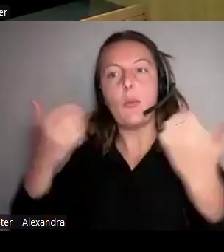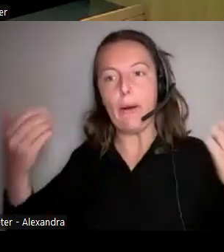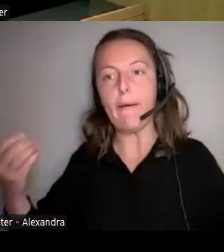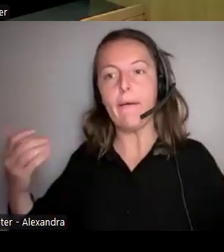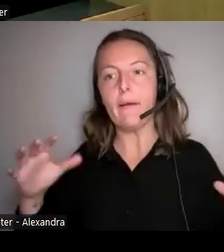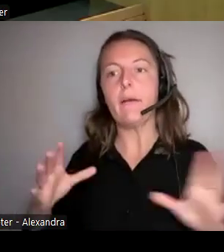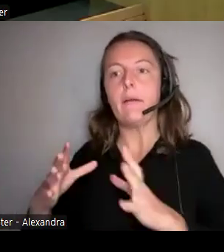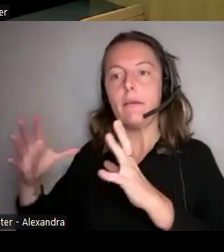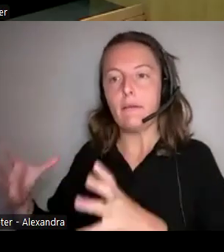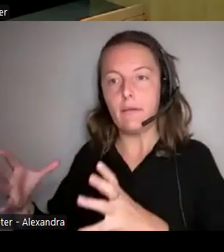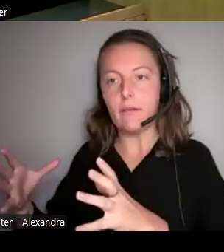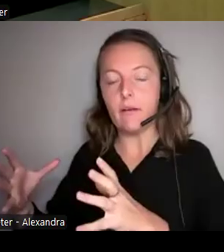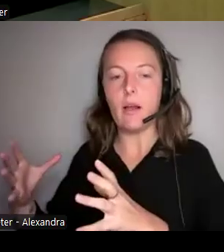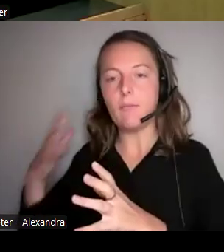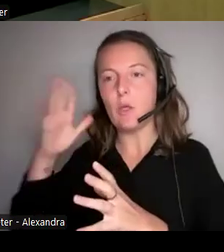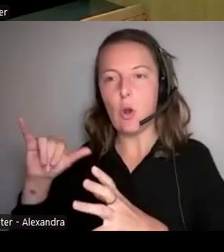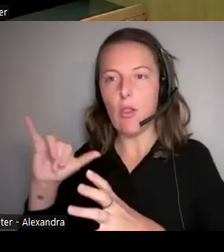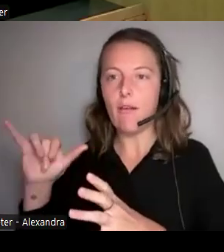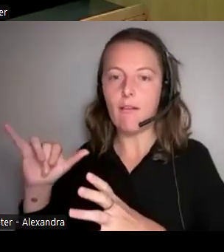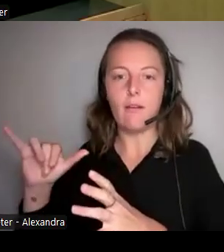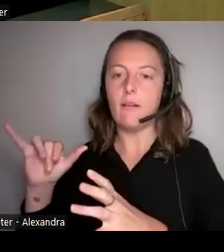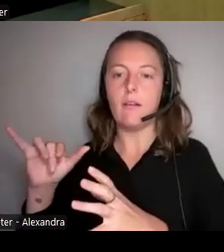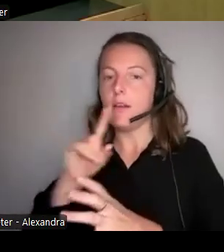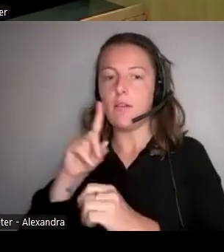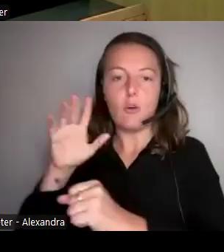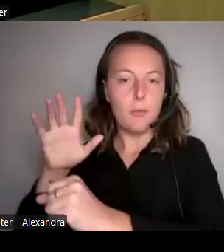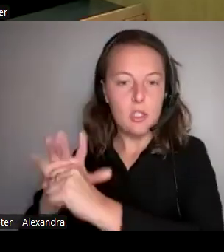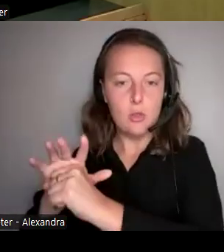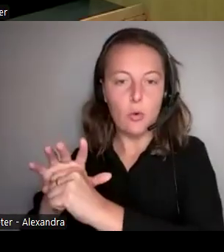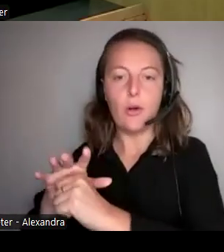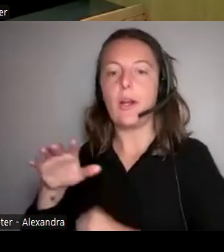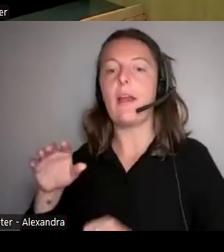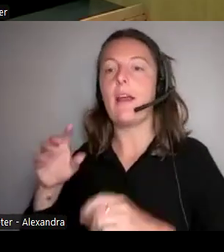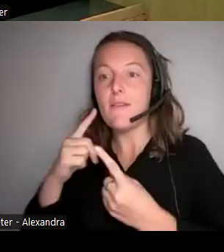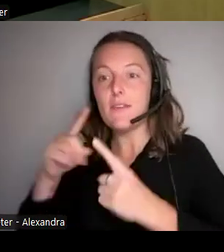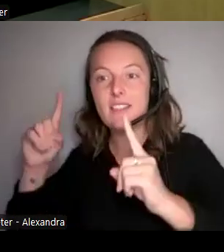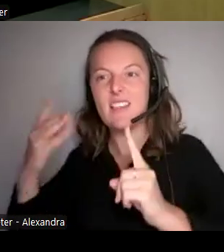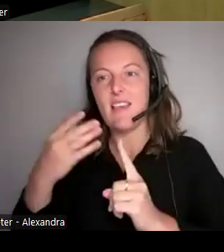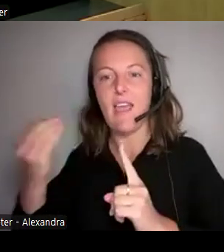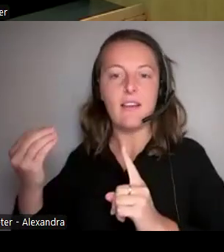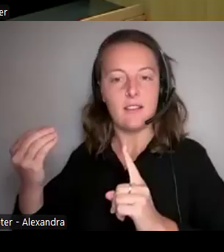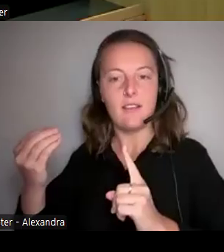you know like you know uh like confirmatory efficacy and the effectiveness studies and